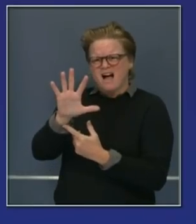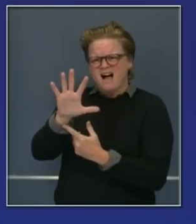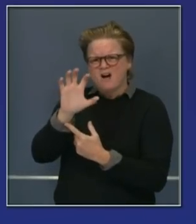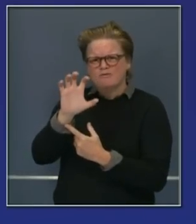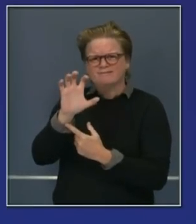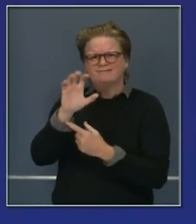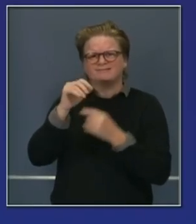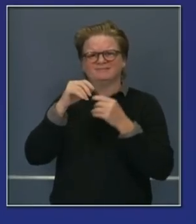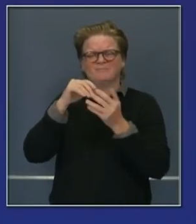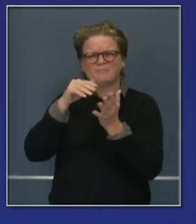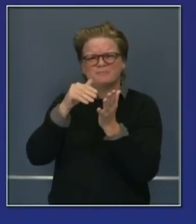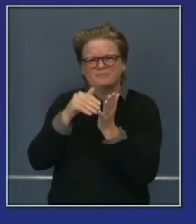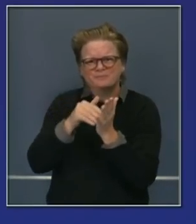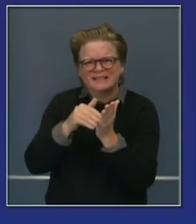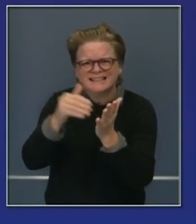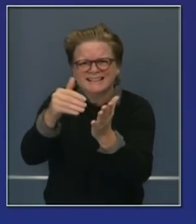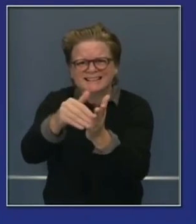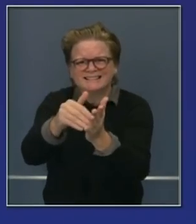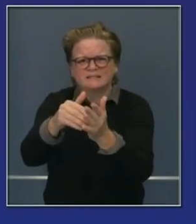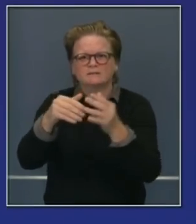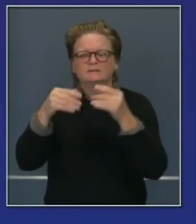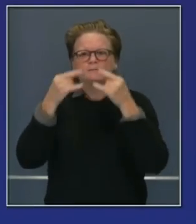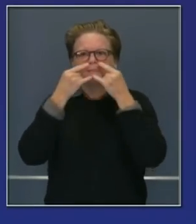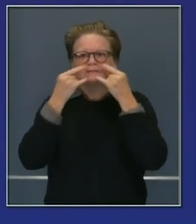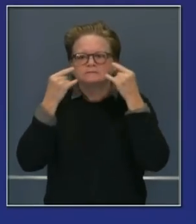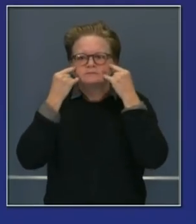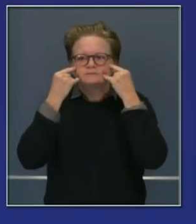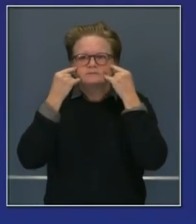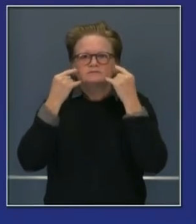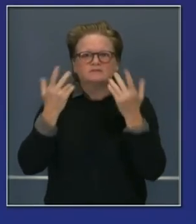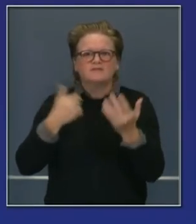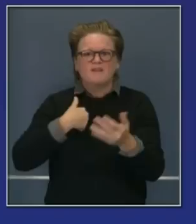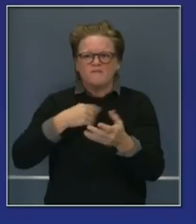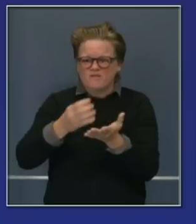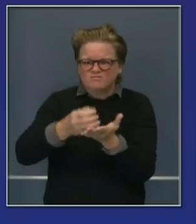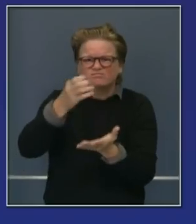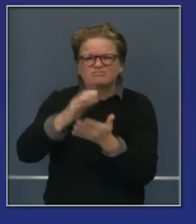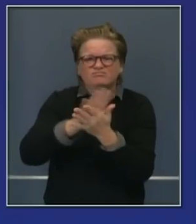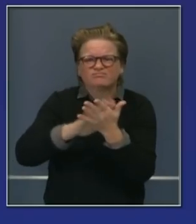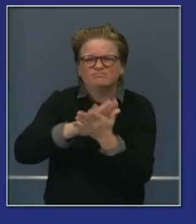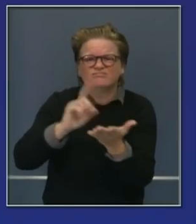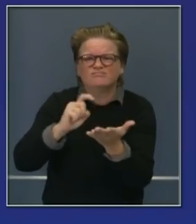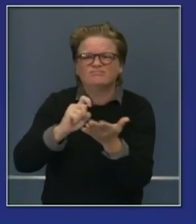WAS JUST A FEW WEEKS AGO LET ALONE A FEW MONTHS AGO AND THE AMPLE INVENTORY OF OVER 500